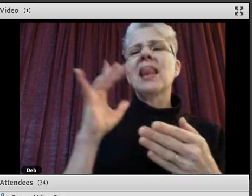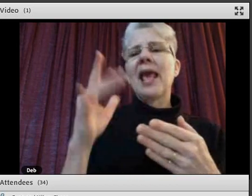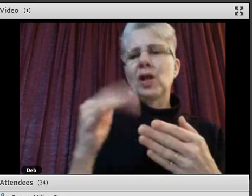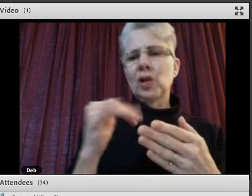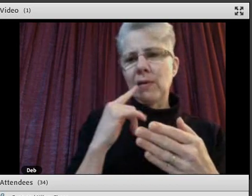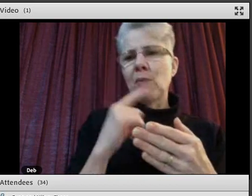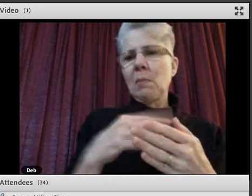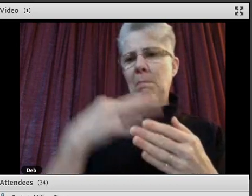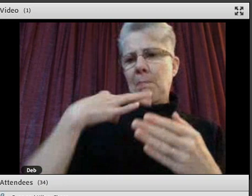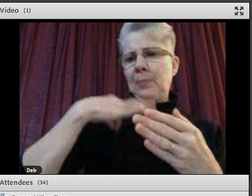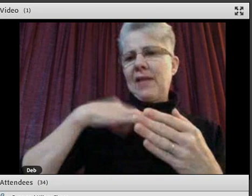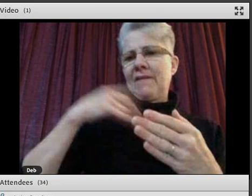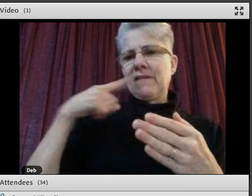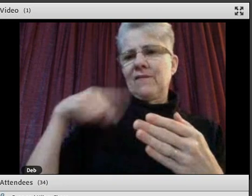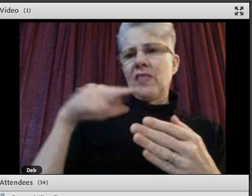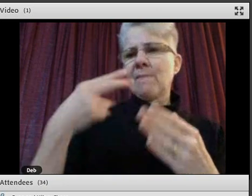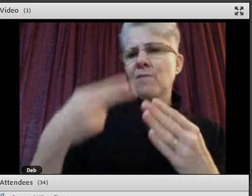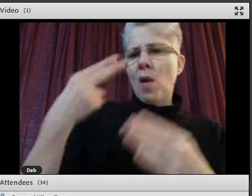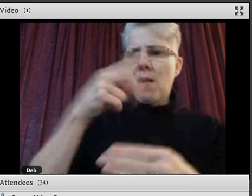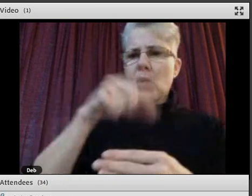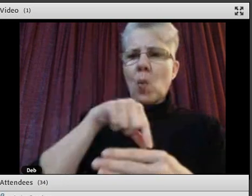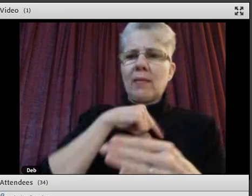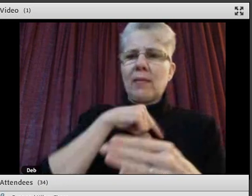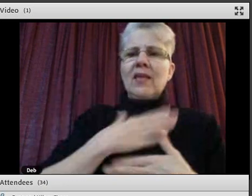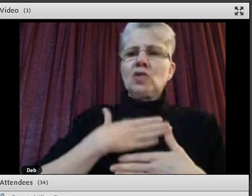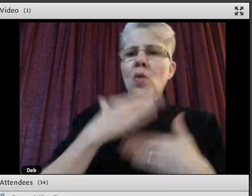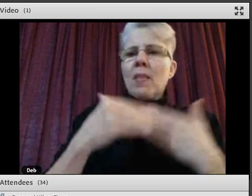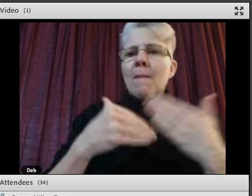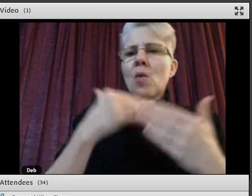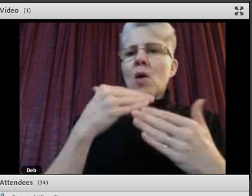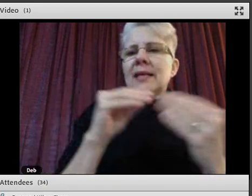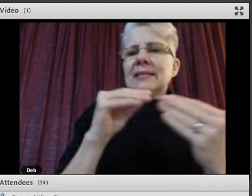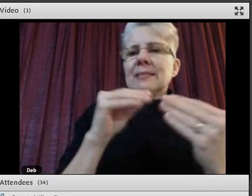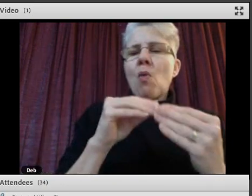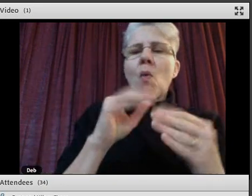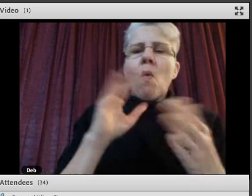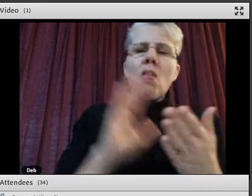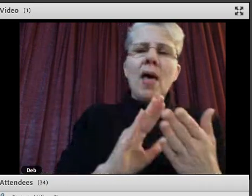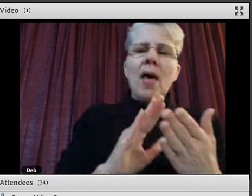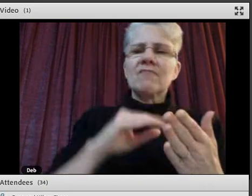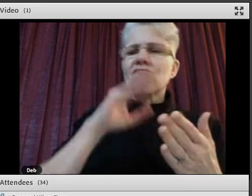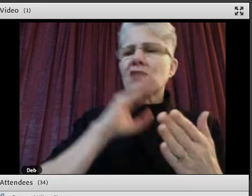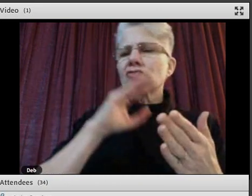It's going to make for a higher-quality product. You're going to enjoy the process more. It will be less frustrating for them.